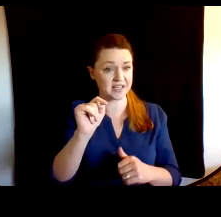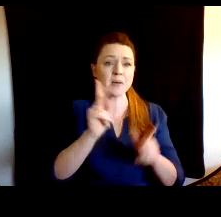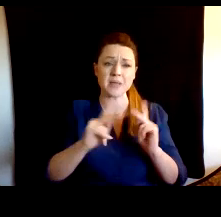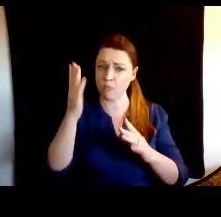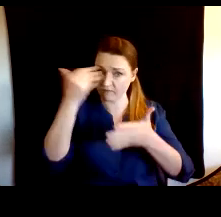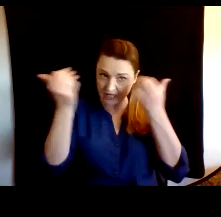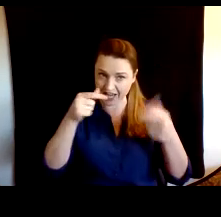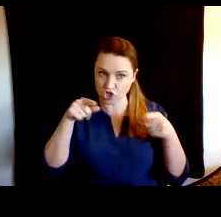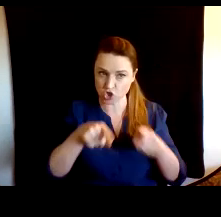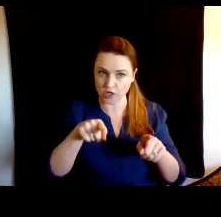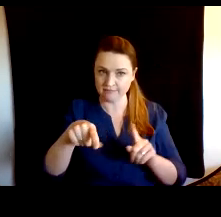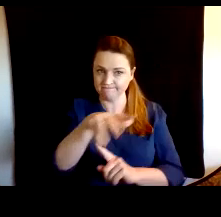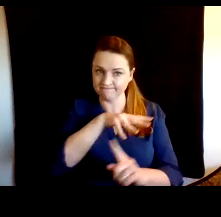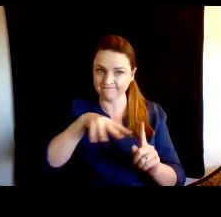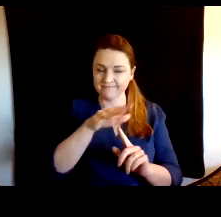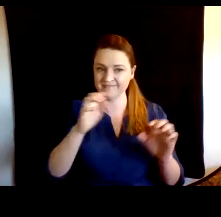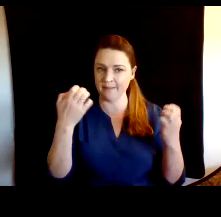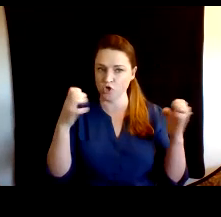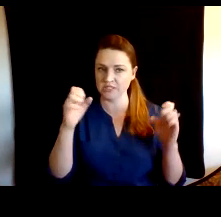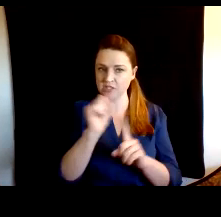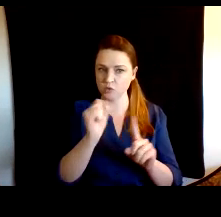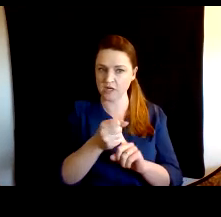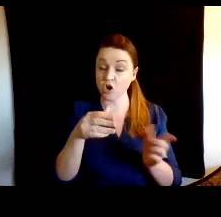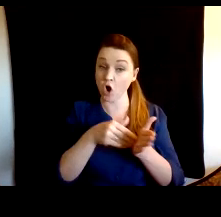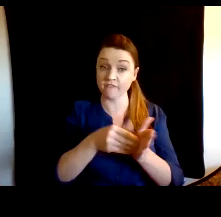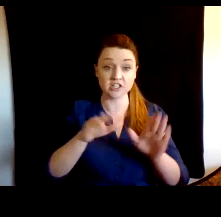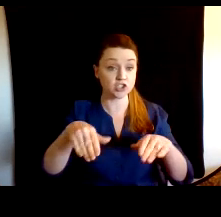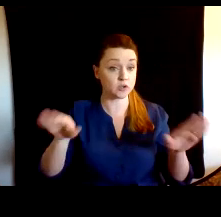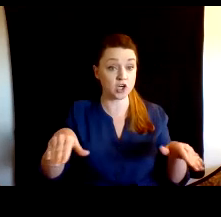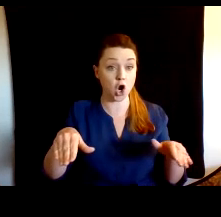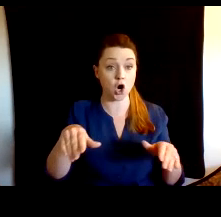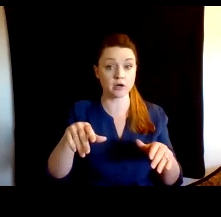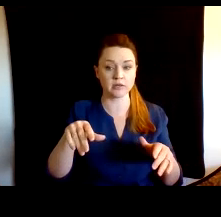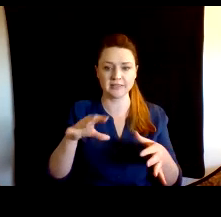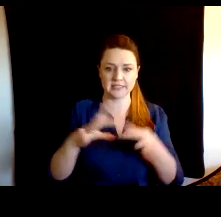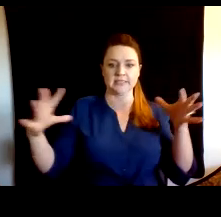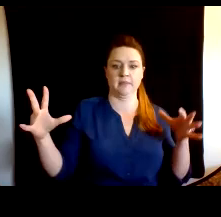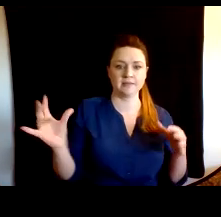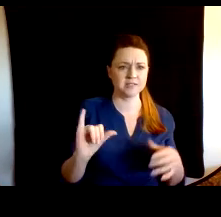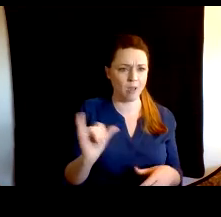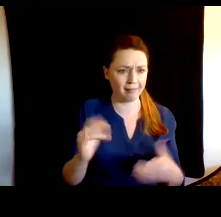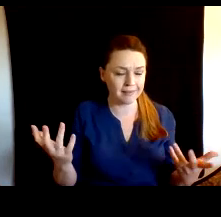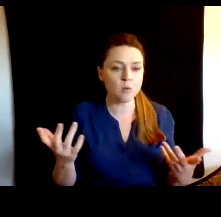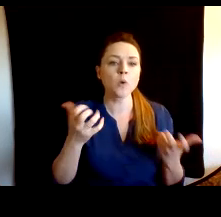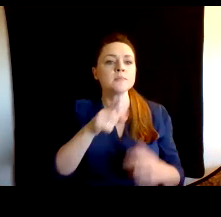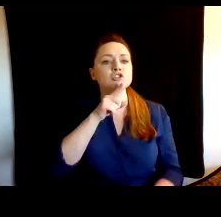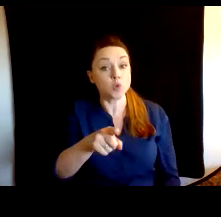And that's really an issue because often children are displaced as well. And so we wanna make sure that they have access